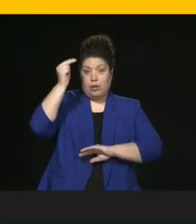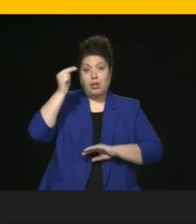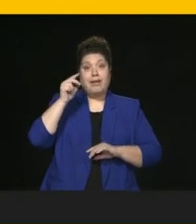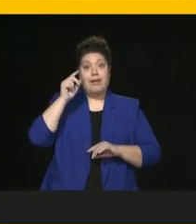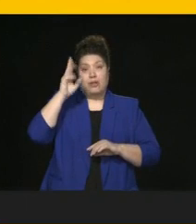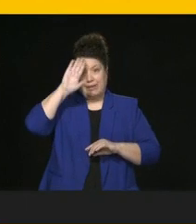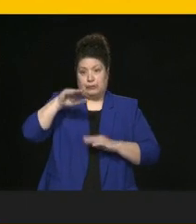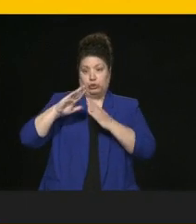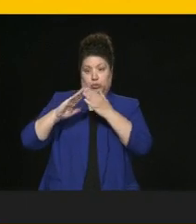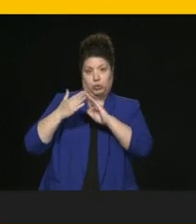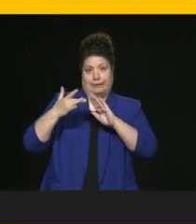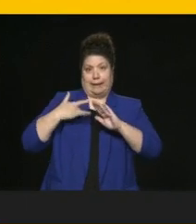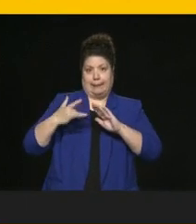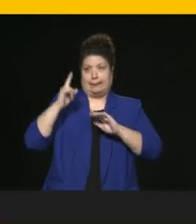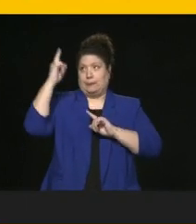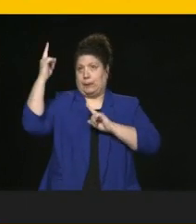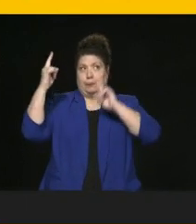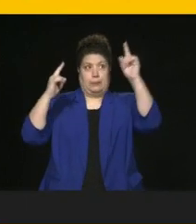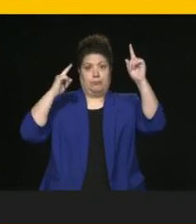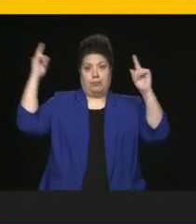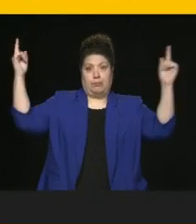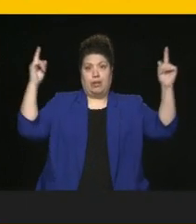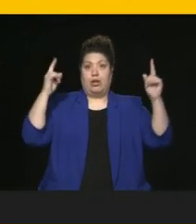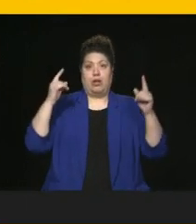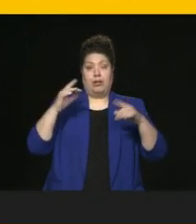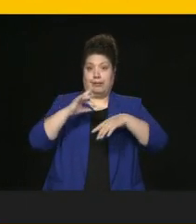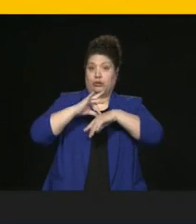NORTH WHICH IS SPARSELY